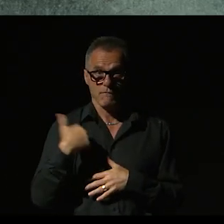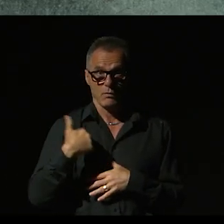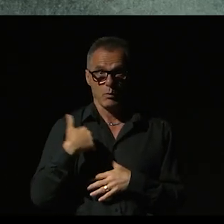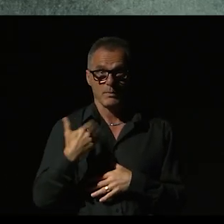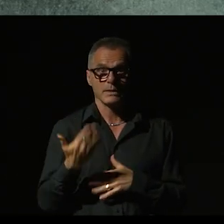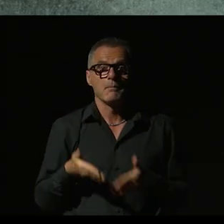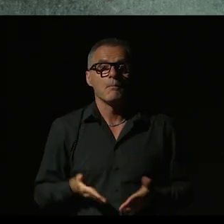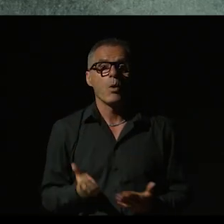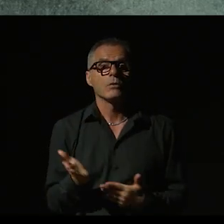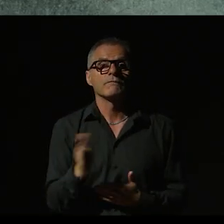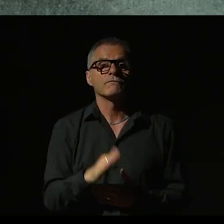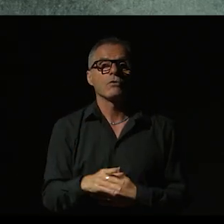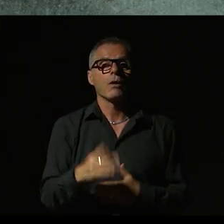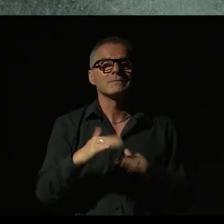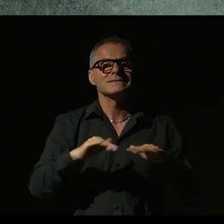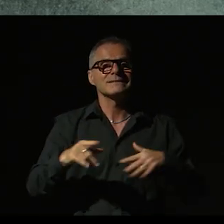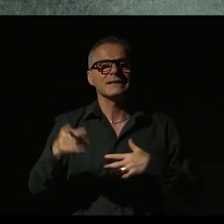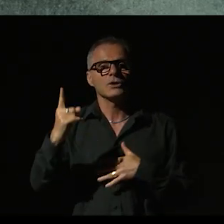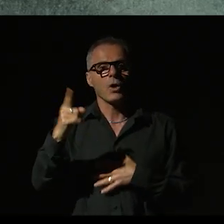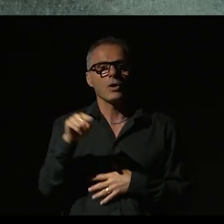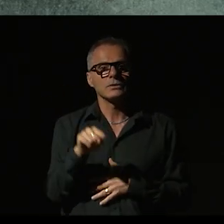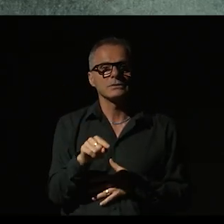And it would've been used to powder through